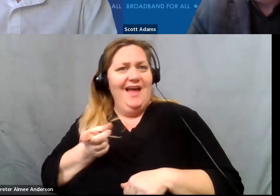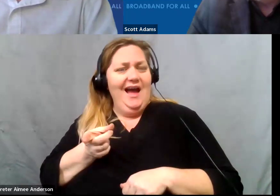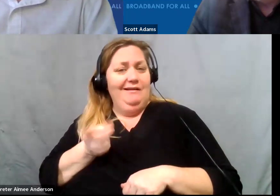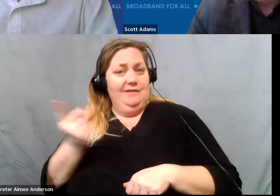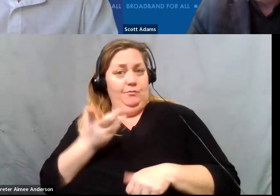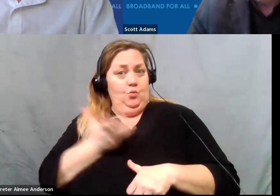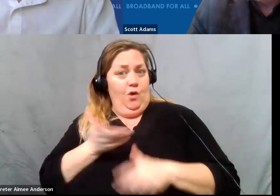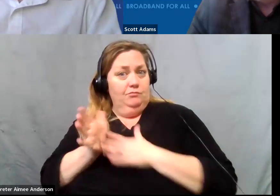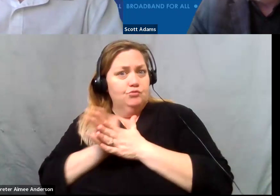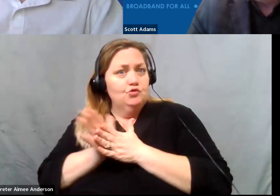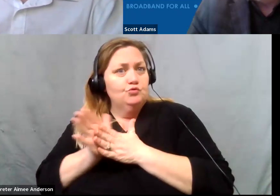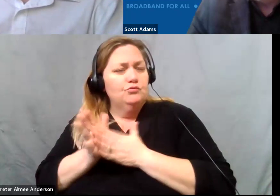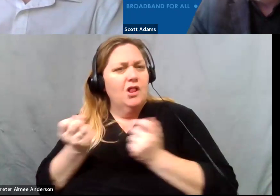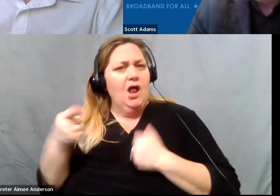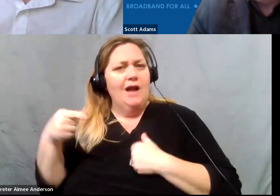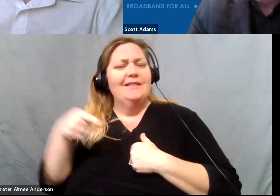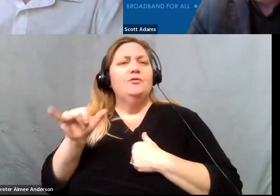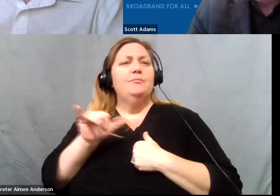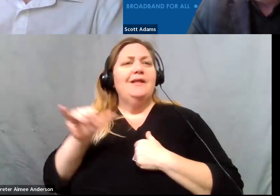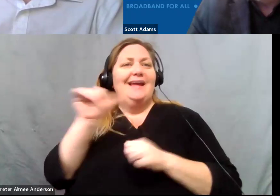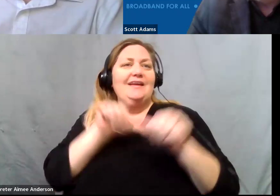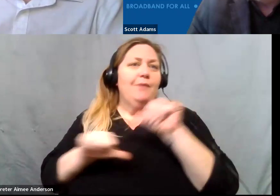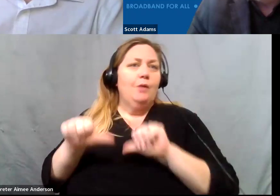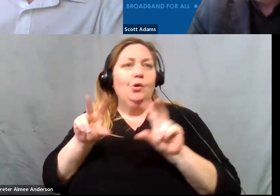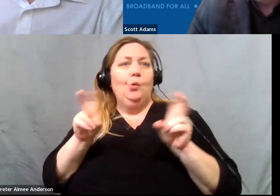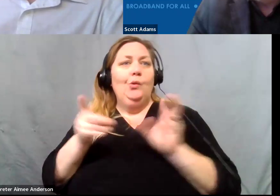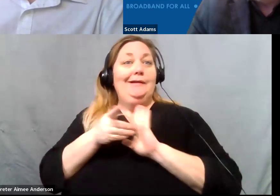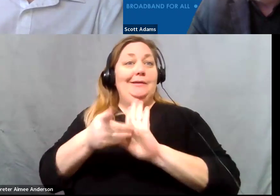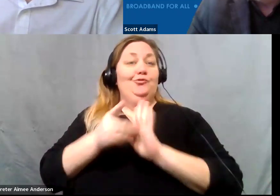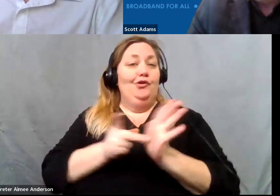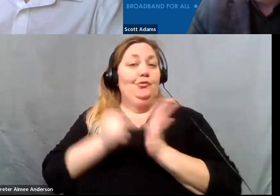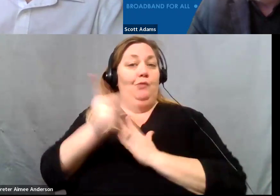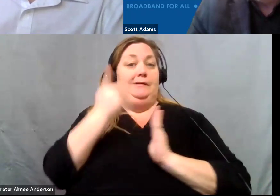pursue? A lot of this would be like experimental, perhaps, a demonstration project outside of the